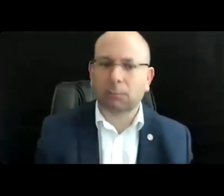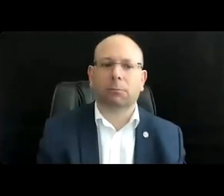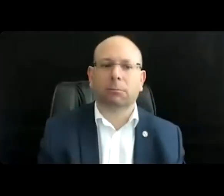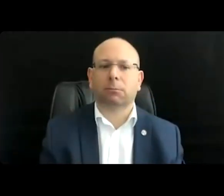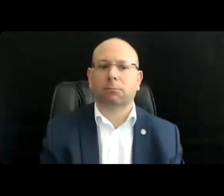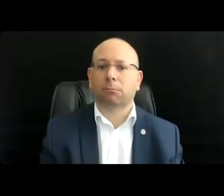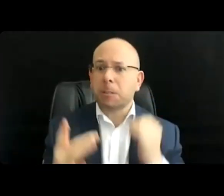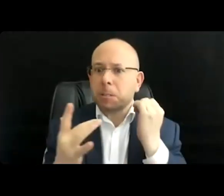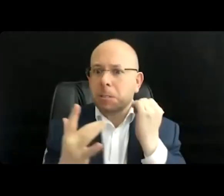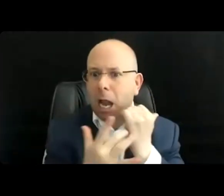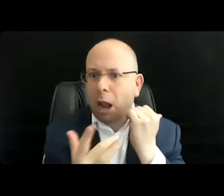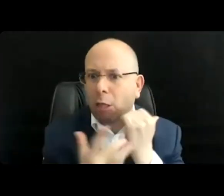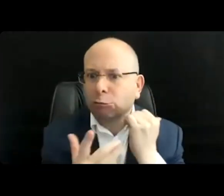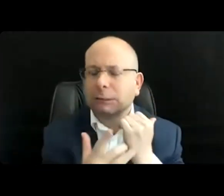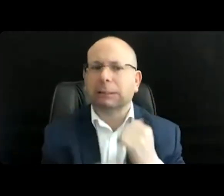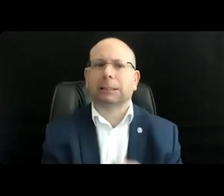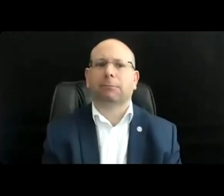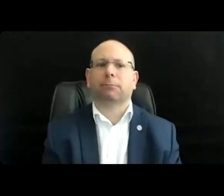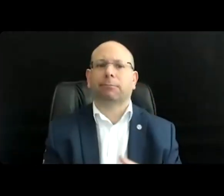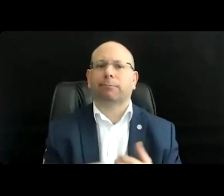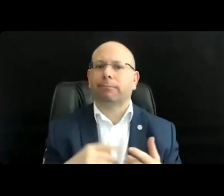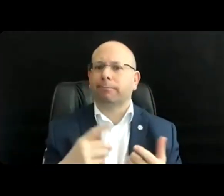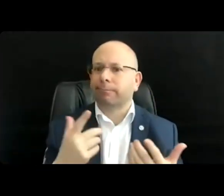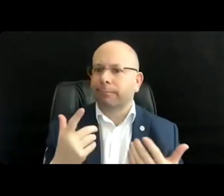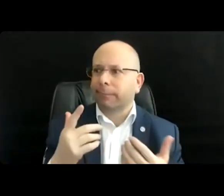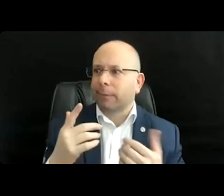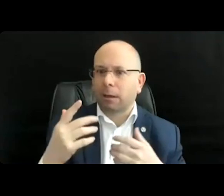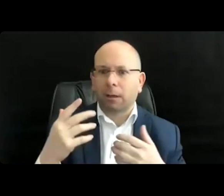in particular deaf children in this environment.